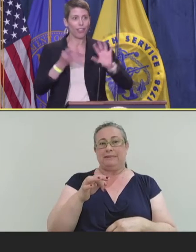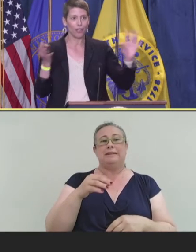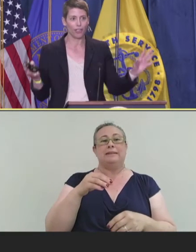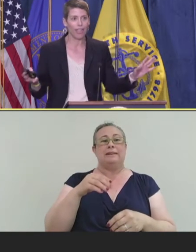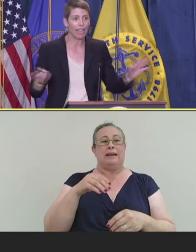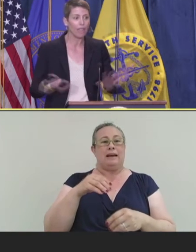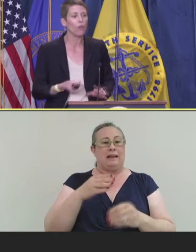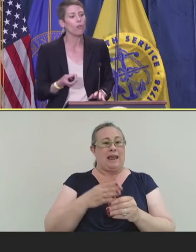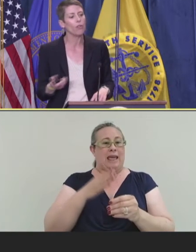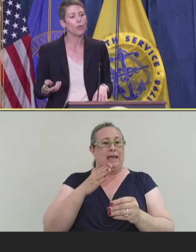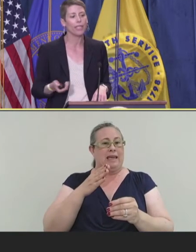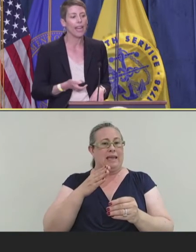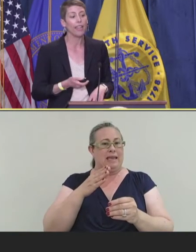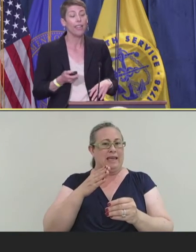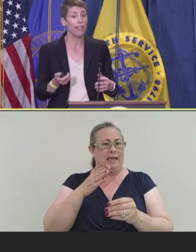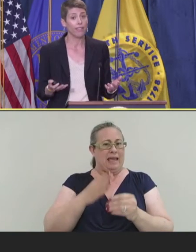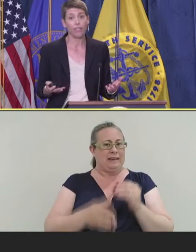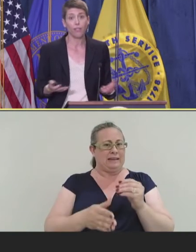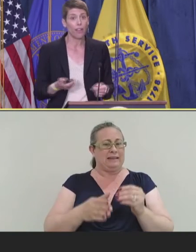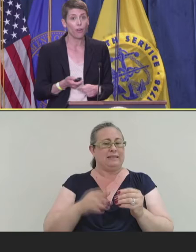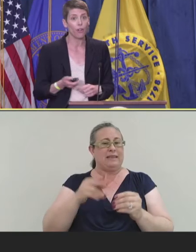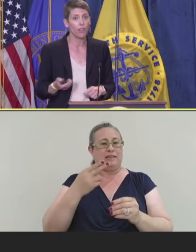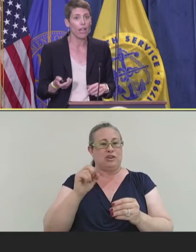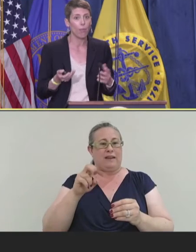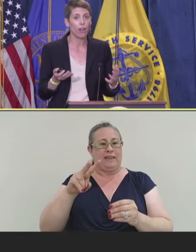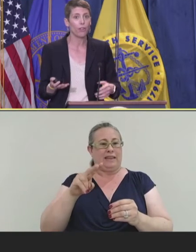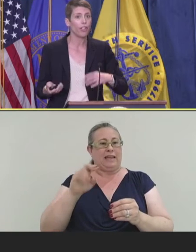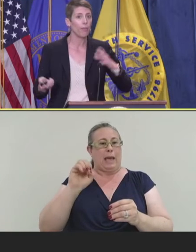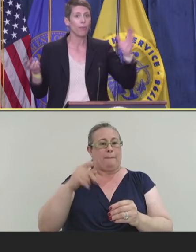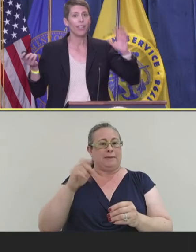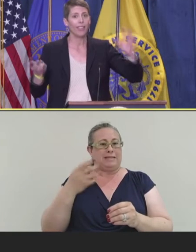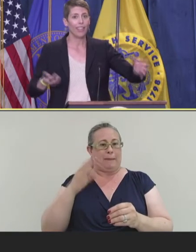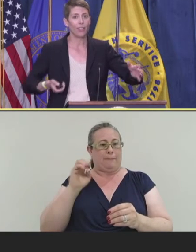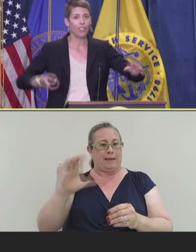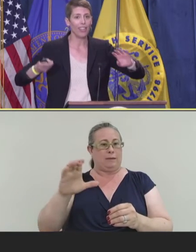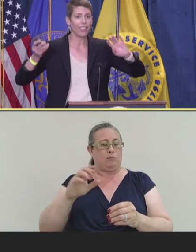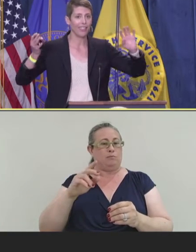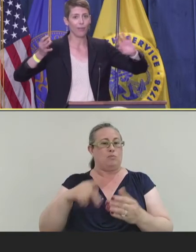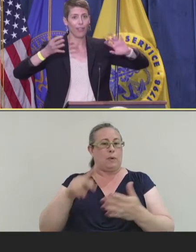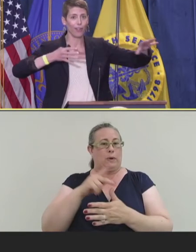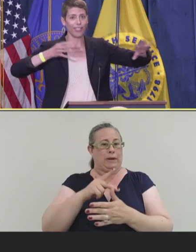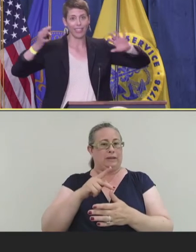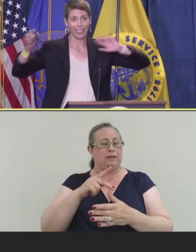And just a high-level overview is that this is a federal partnership. HHS with HRSA and